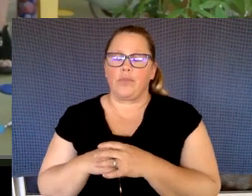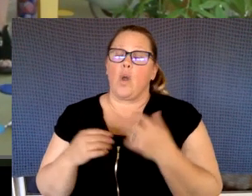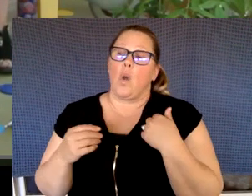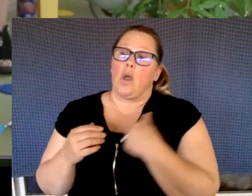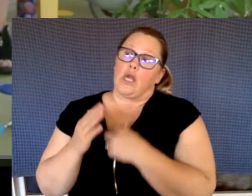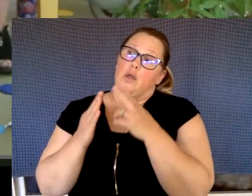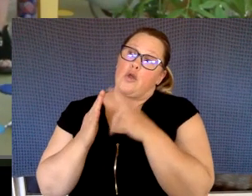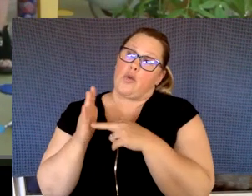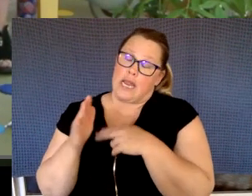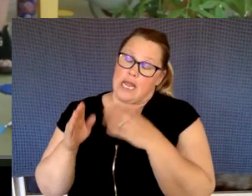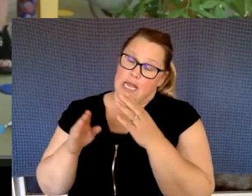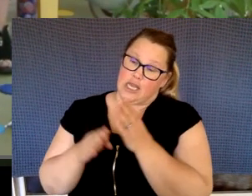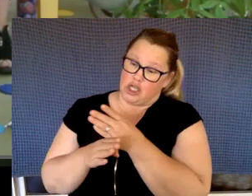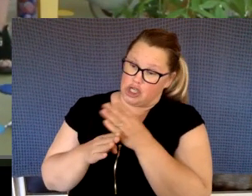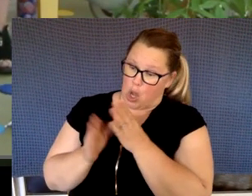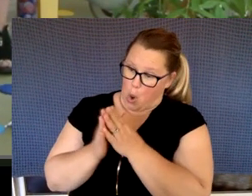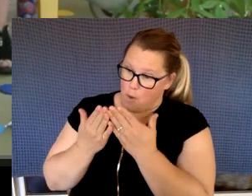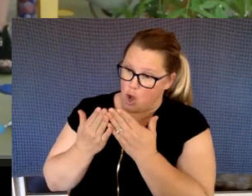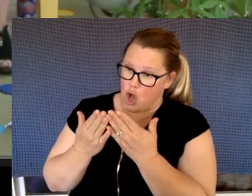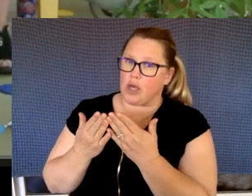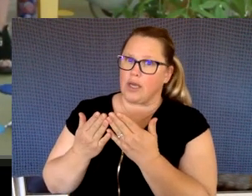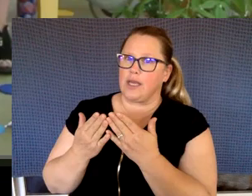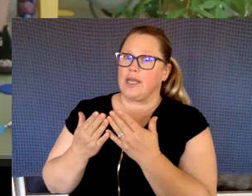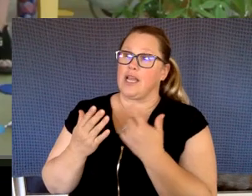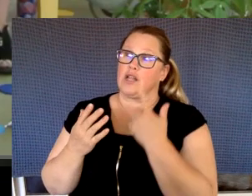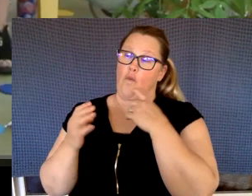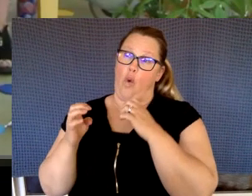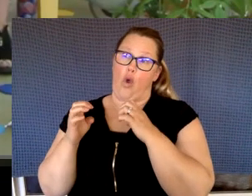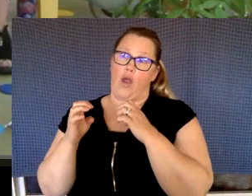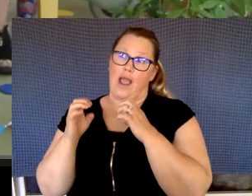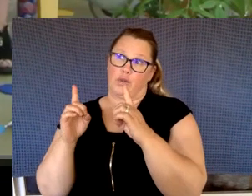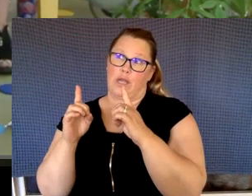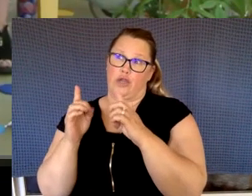sharing a book with you today. It's for educational purposes only.